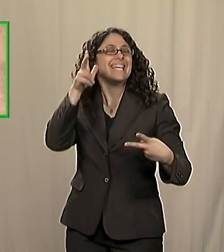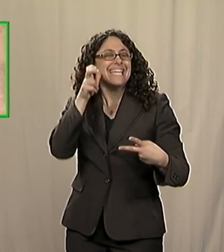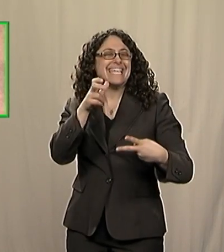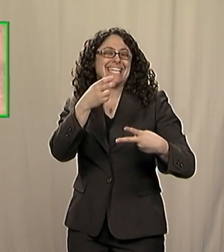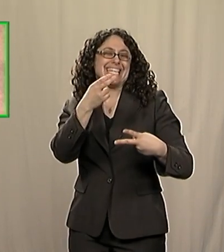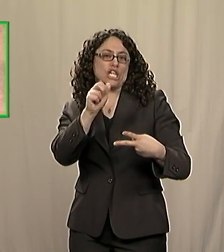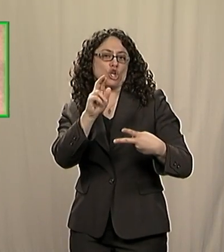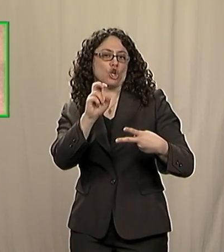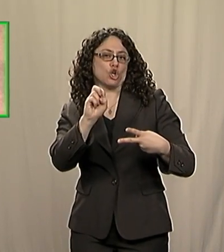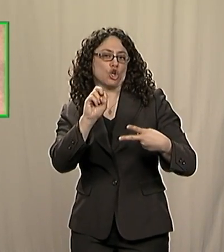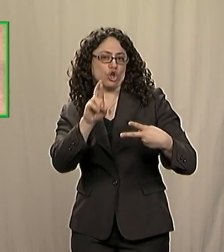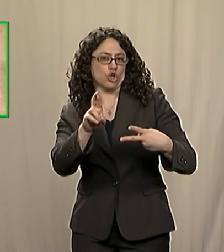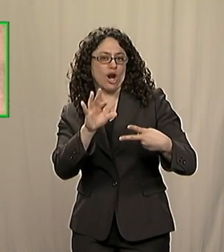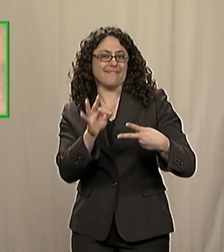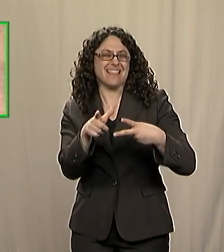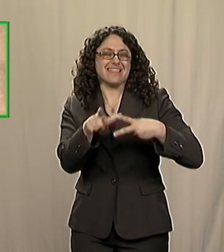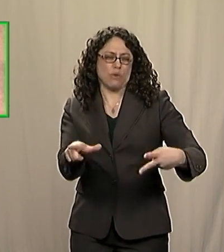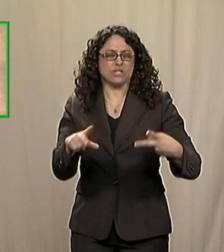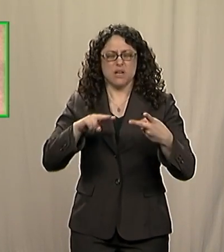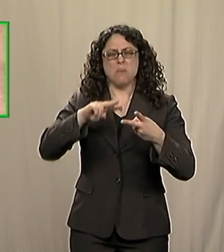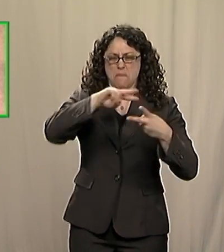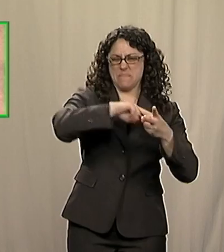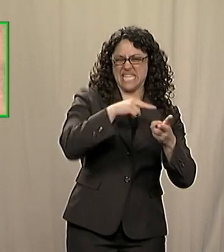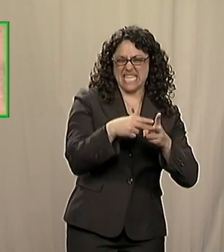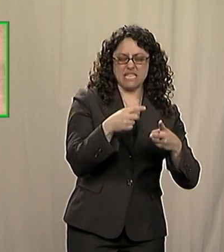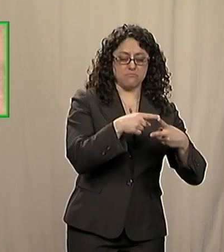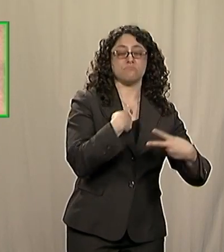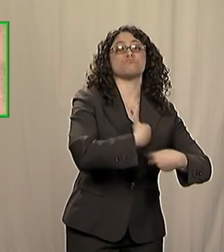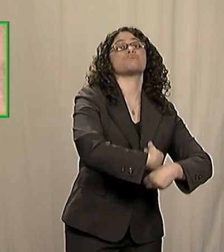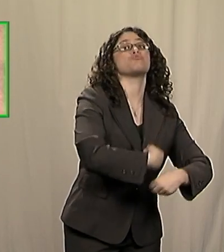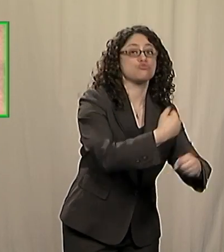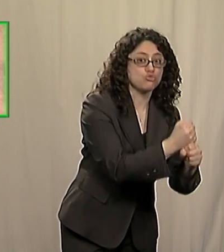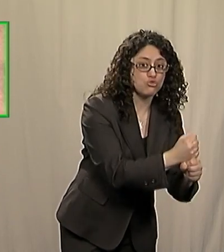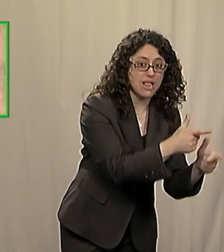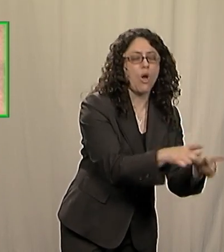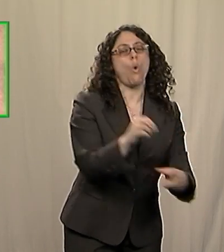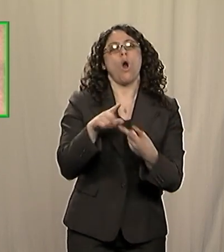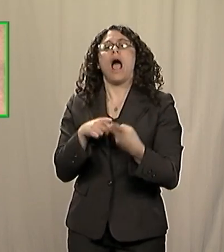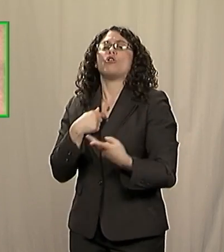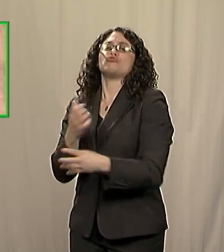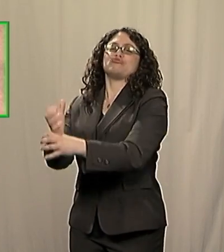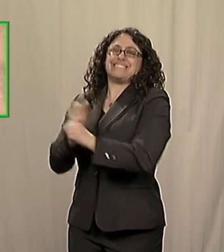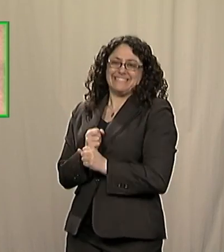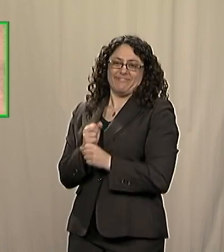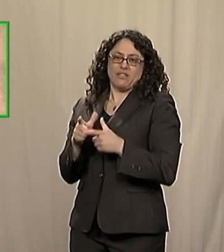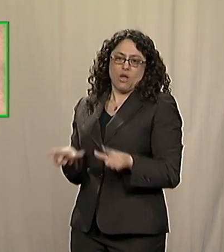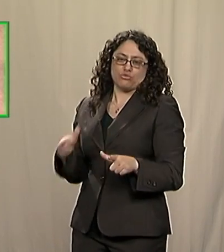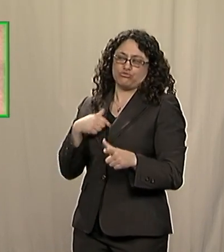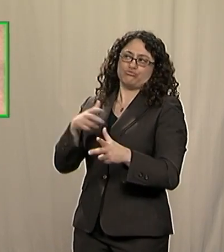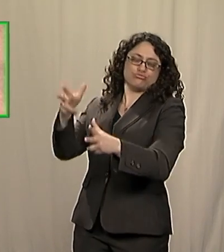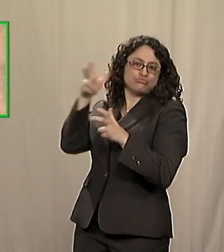But what I want you to think about is producer of language and receiver of language. What Goffman said is it's not a simple split